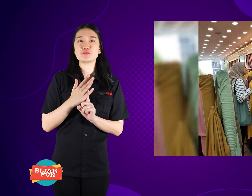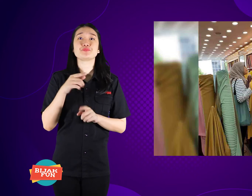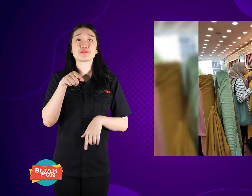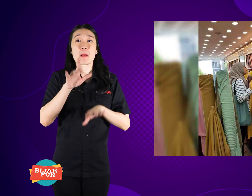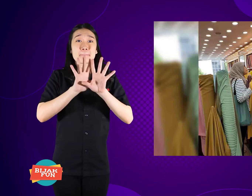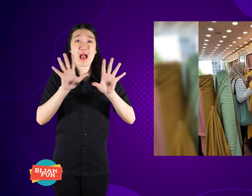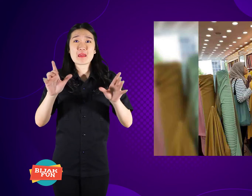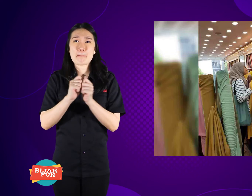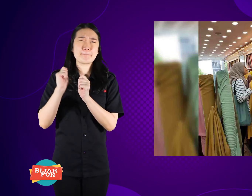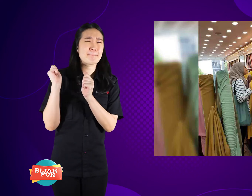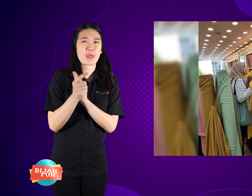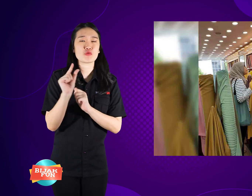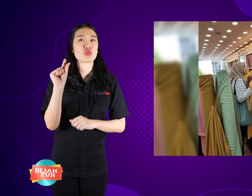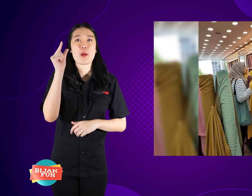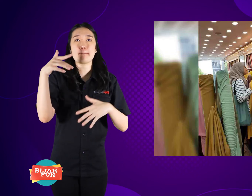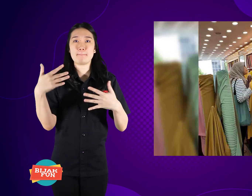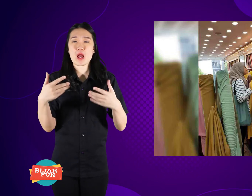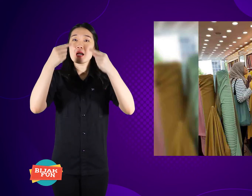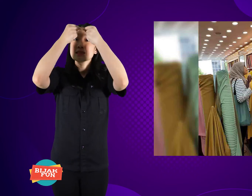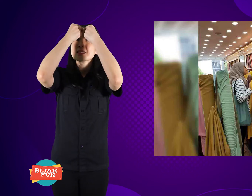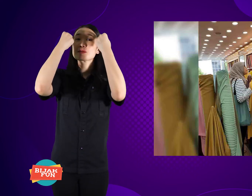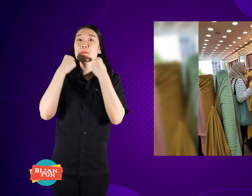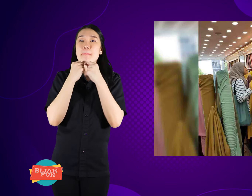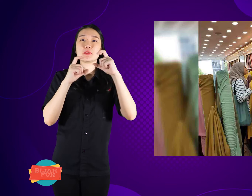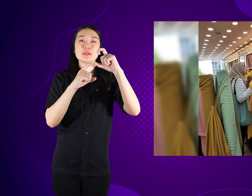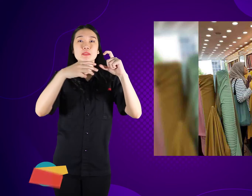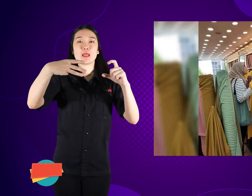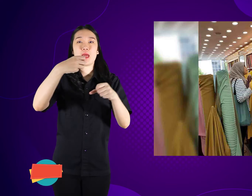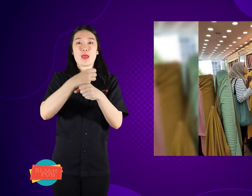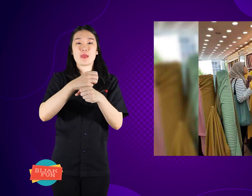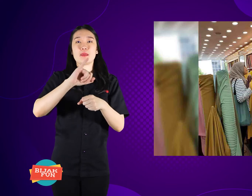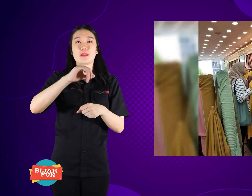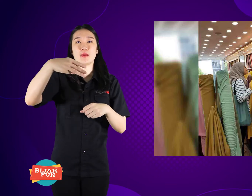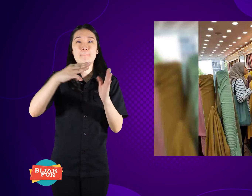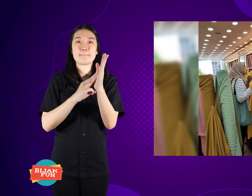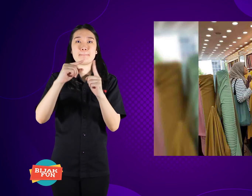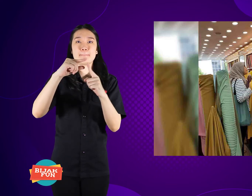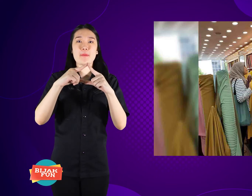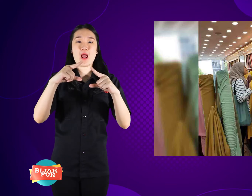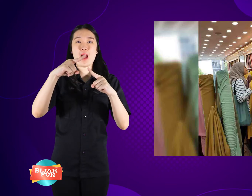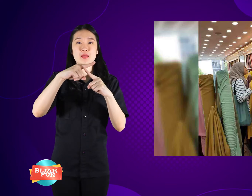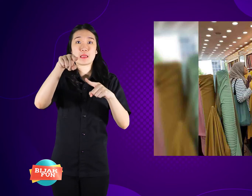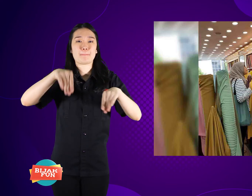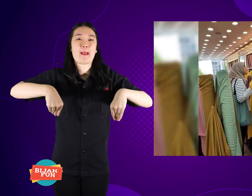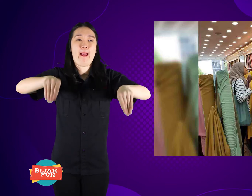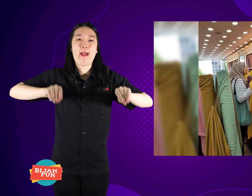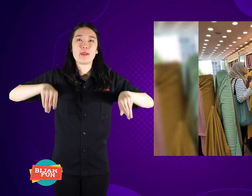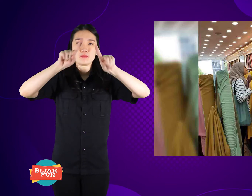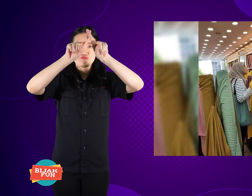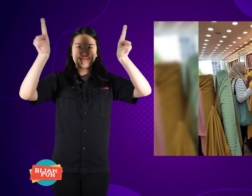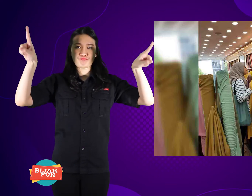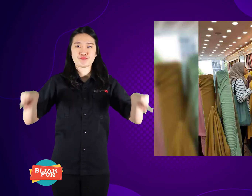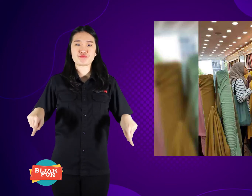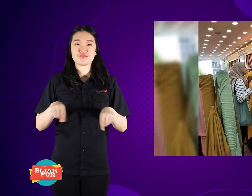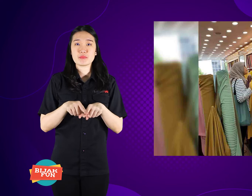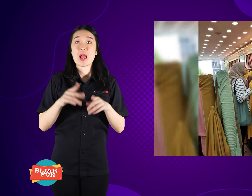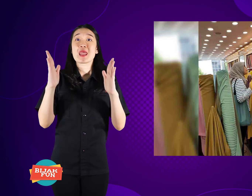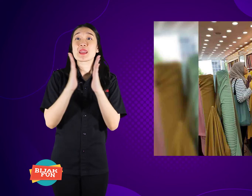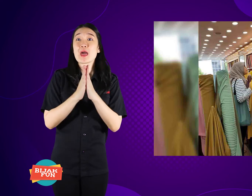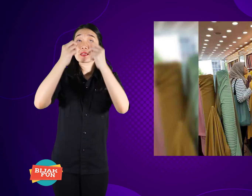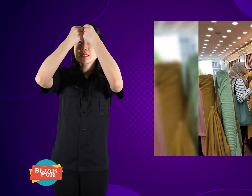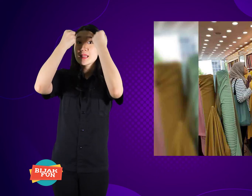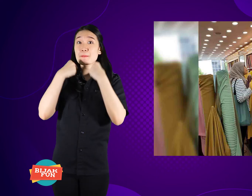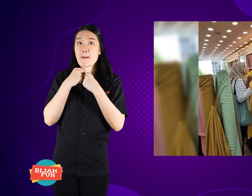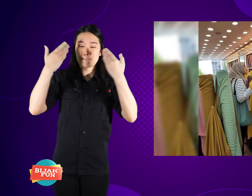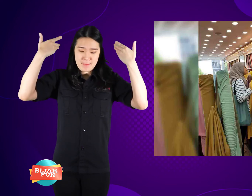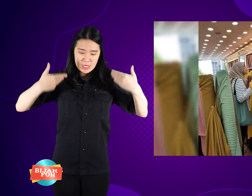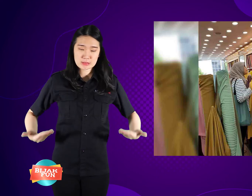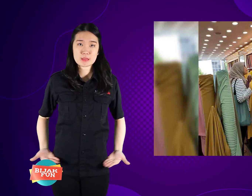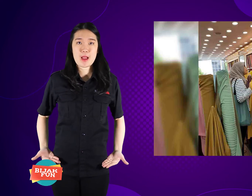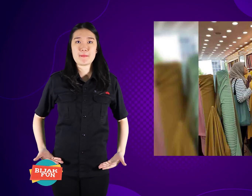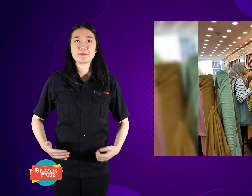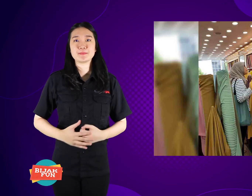Many buy, especially the rectangular hijab and syar'i hijab.